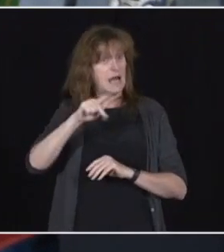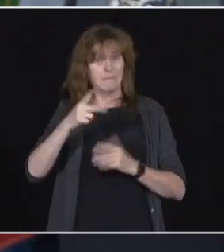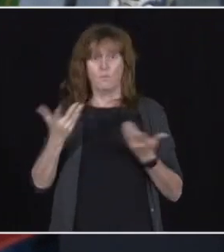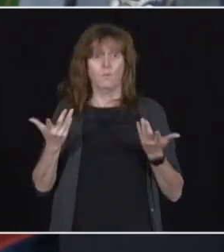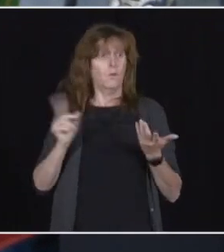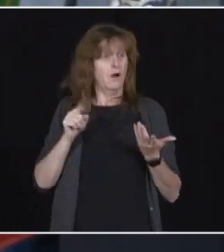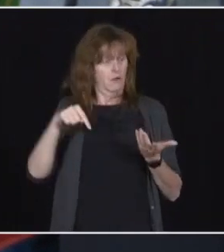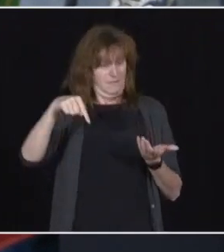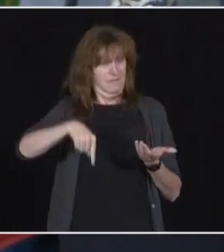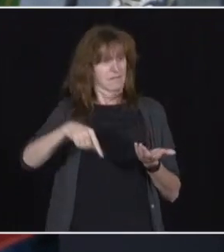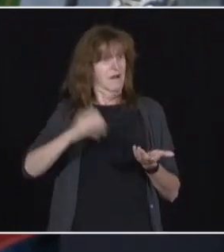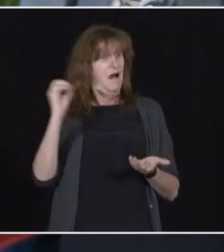I really want to thank the CEO